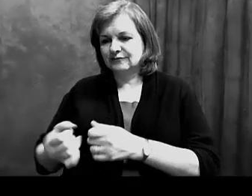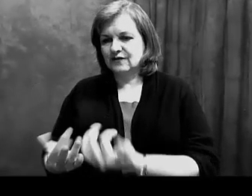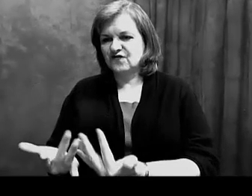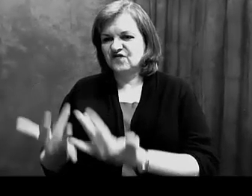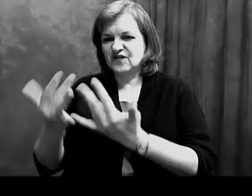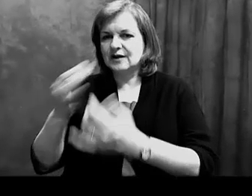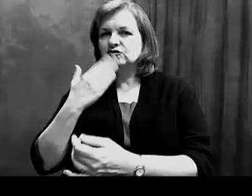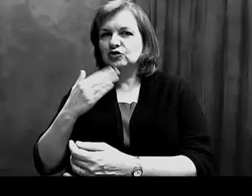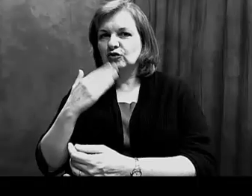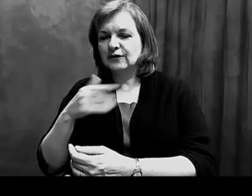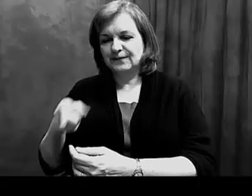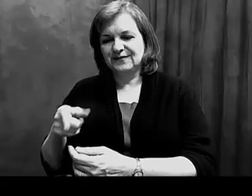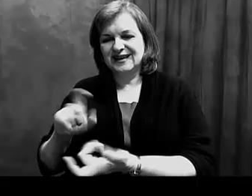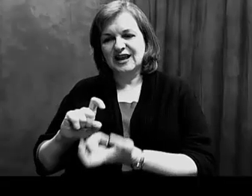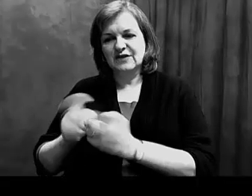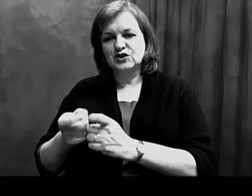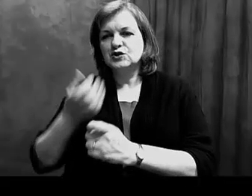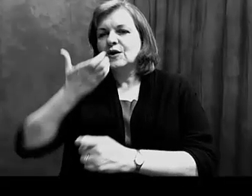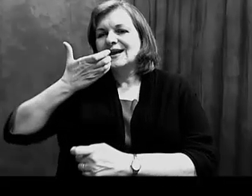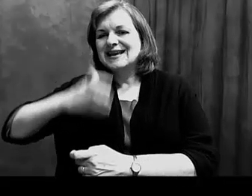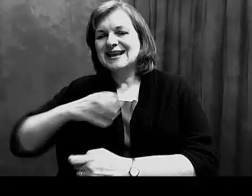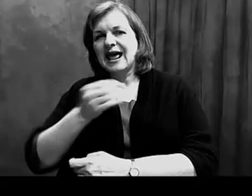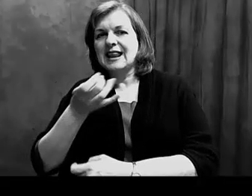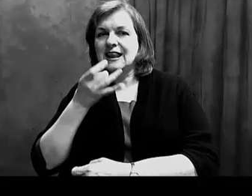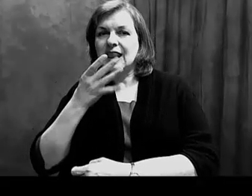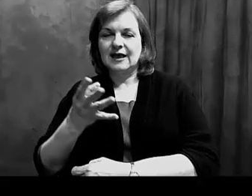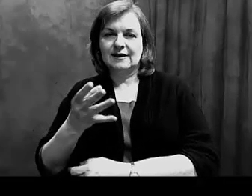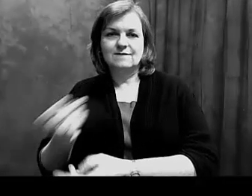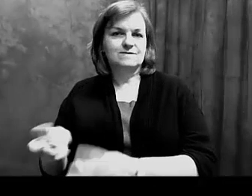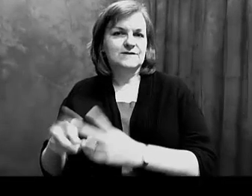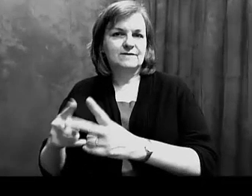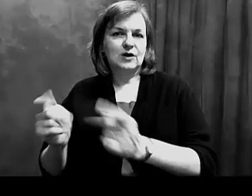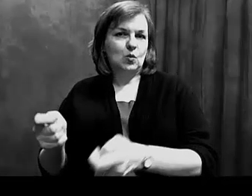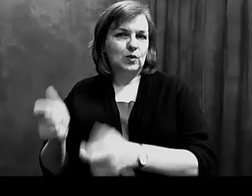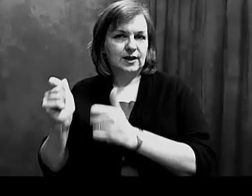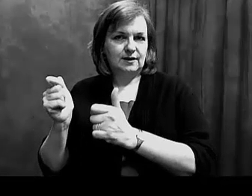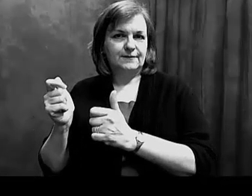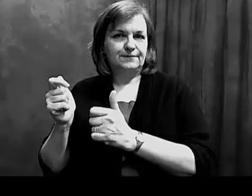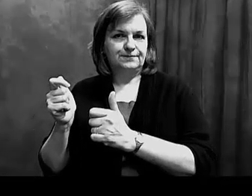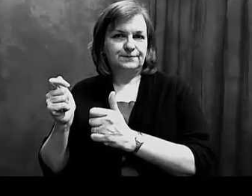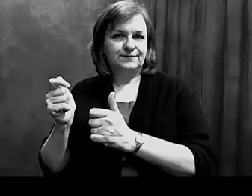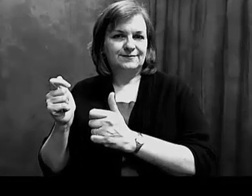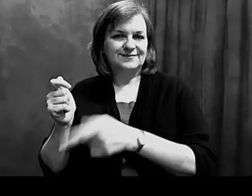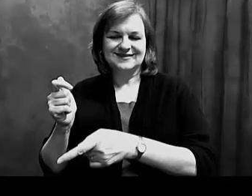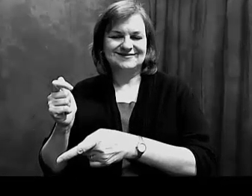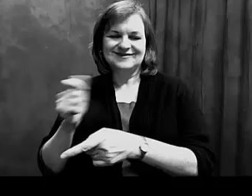sugar on fire. It converts to heat and light very very quickly